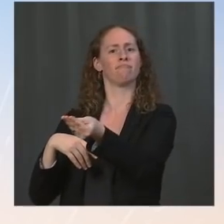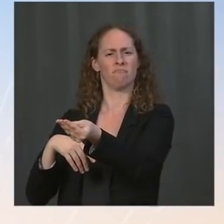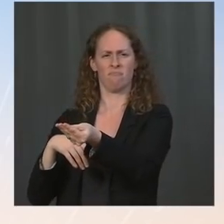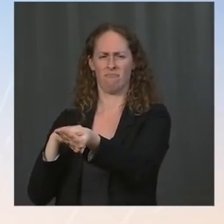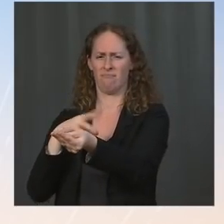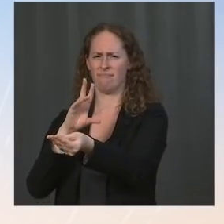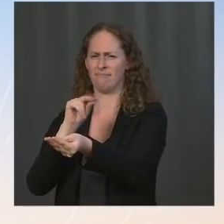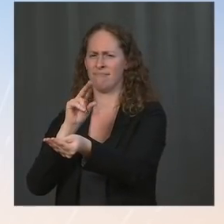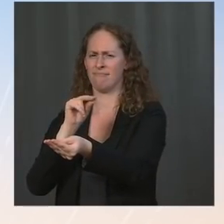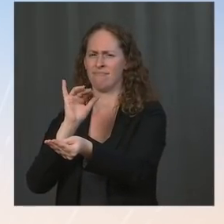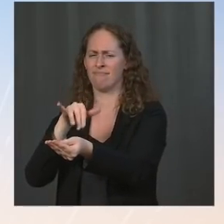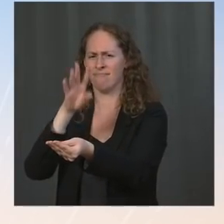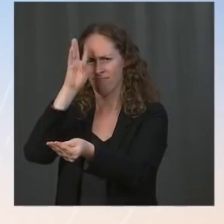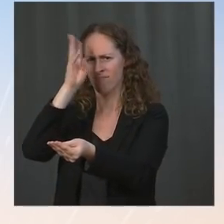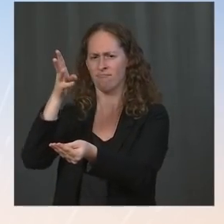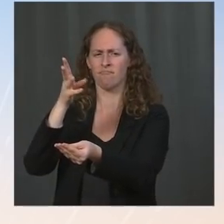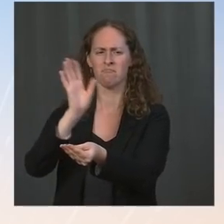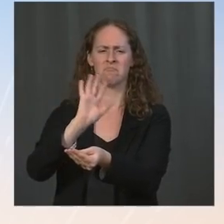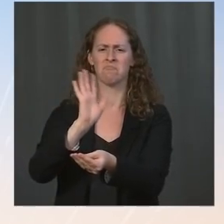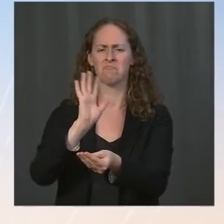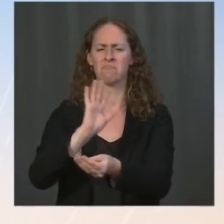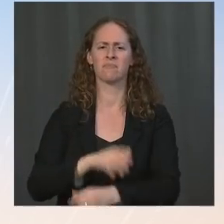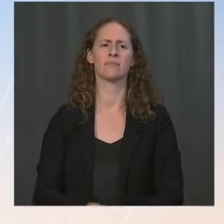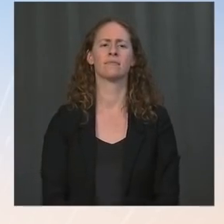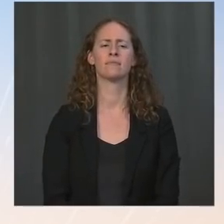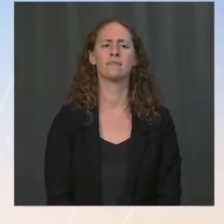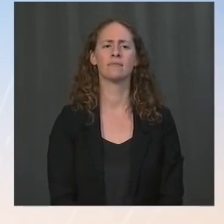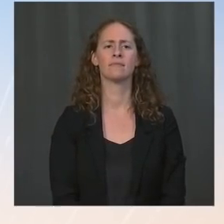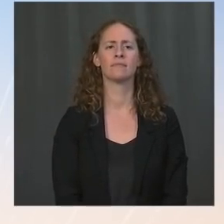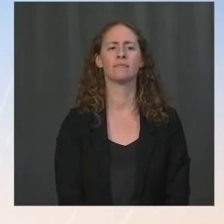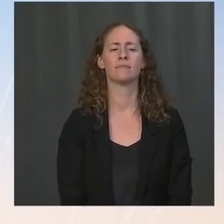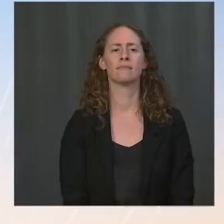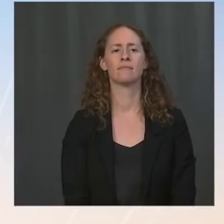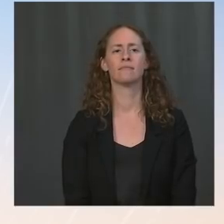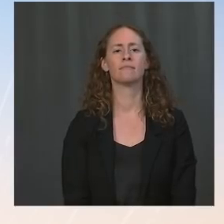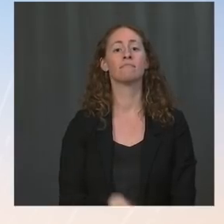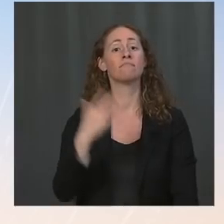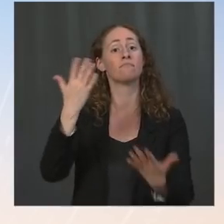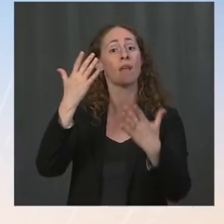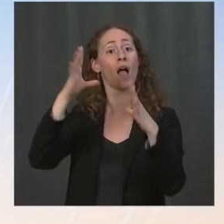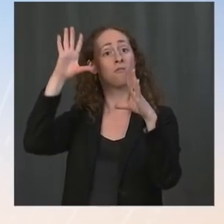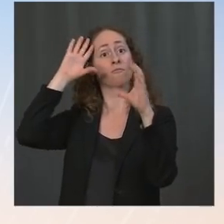And what the President said and what I also said, maybe in slightly different phrasing, is that there --